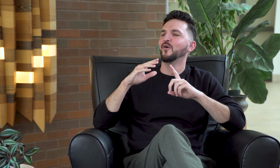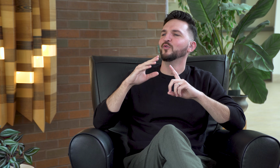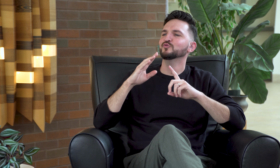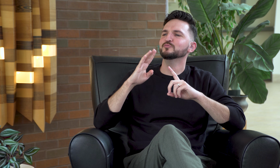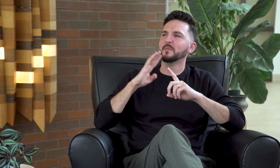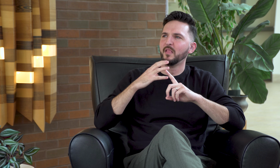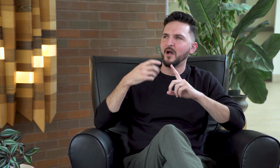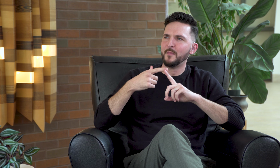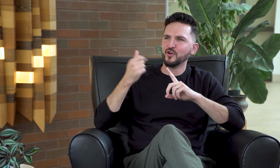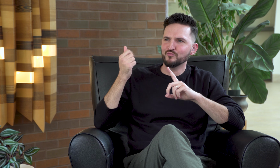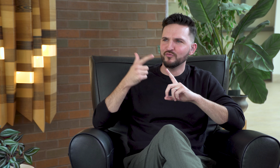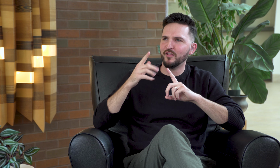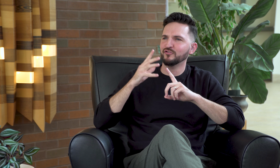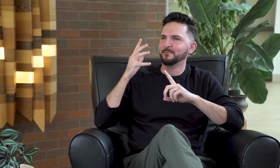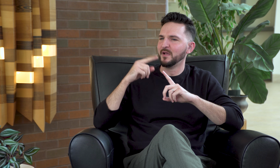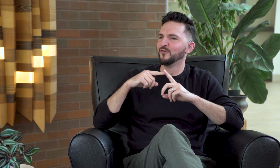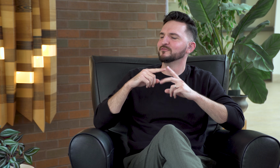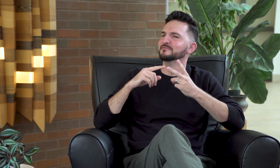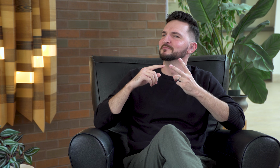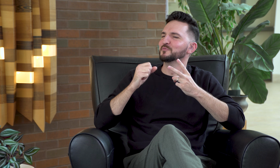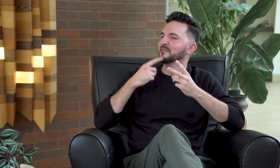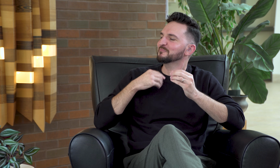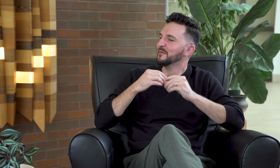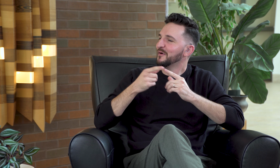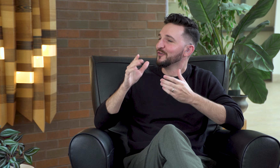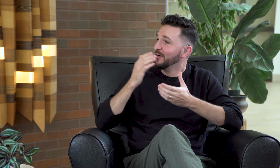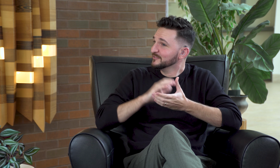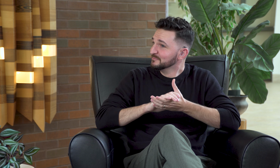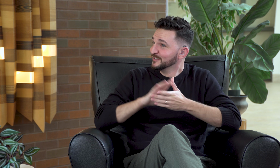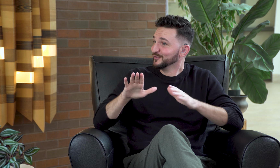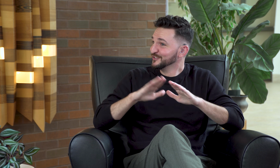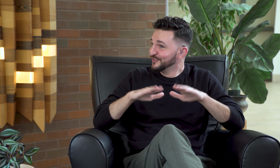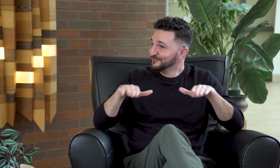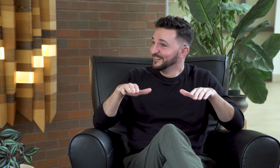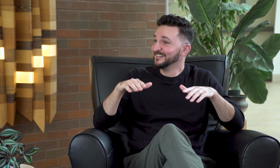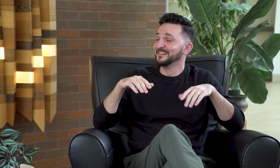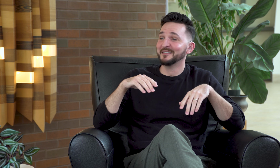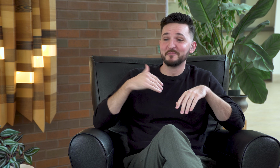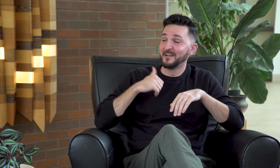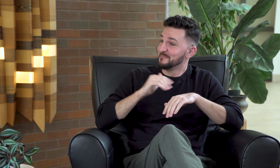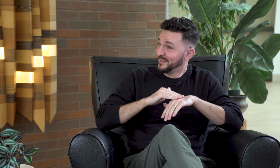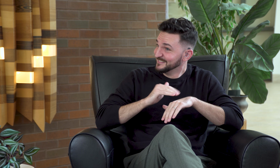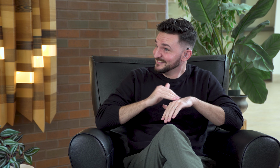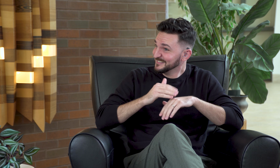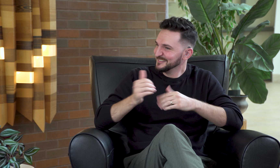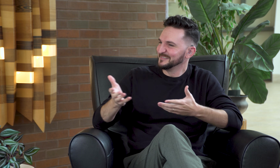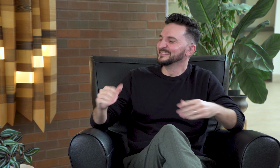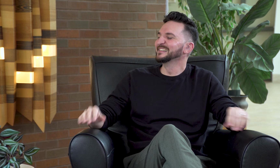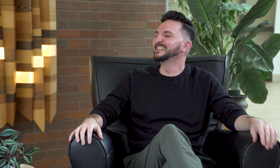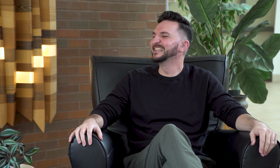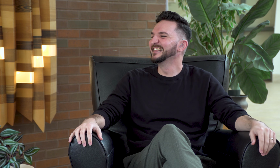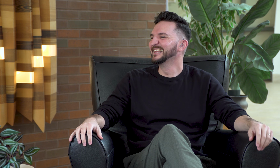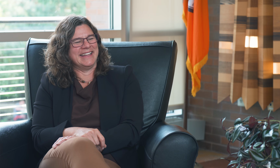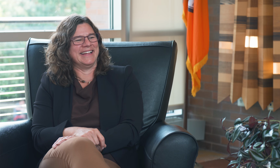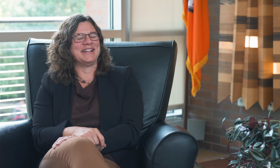So you spoke a lot about your brother and your parents. Tell me a bit more about your husband, children, any pets?